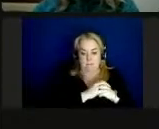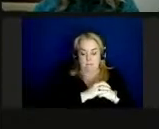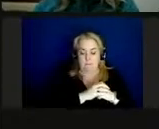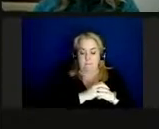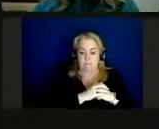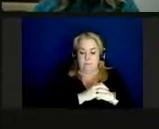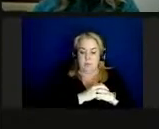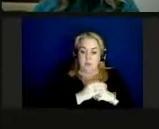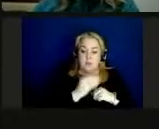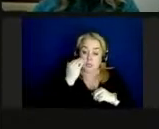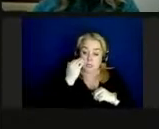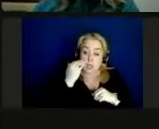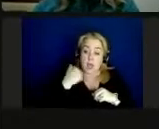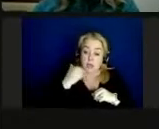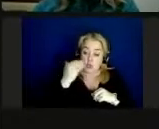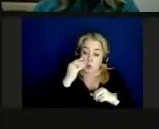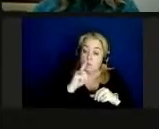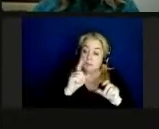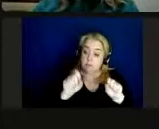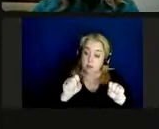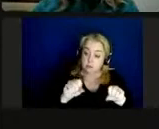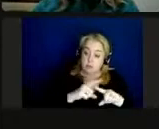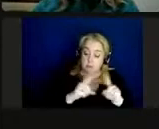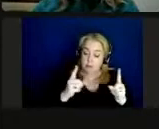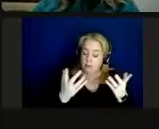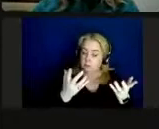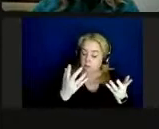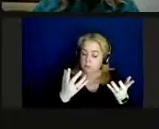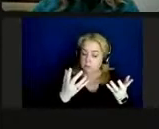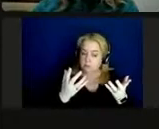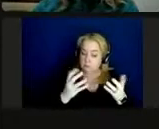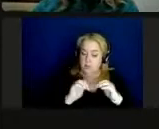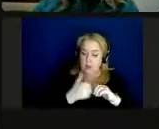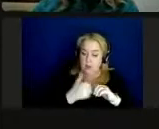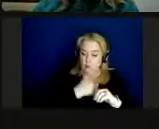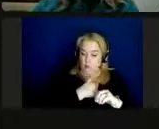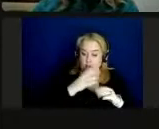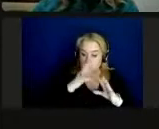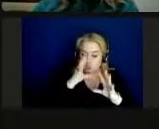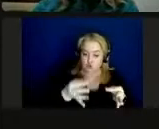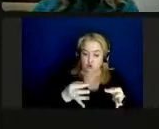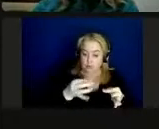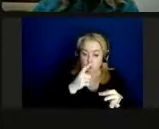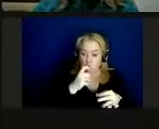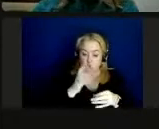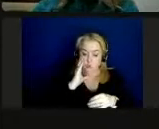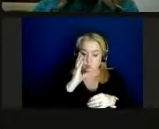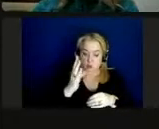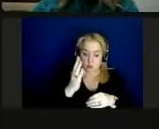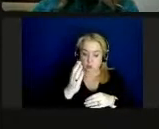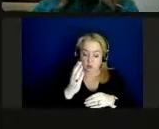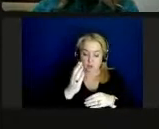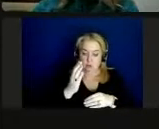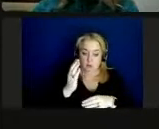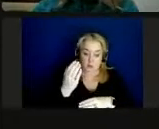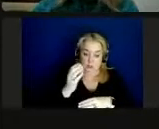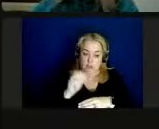KNOW YOU WERE BORN HERE IN